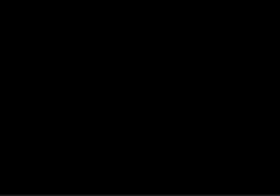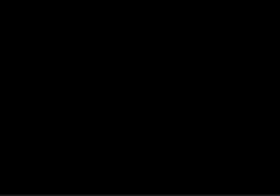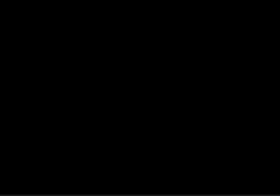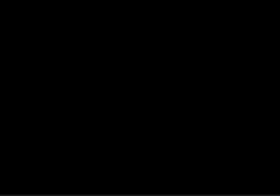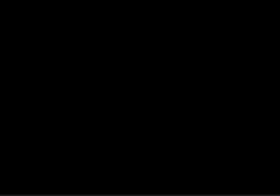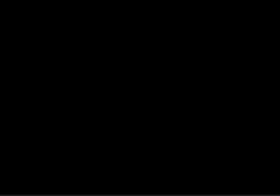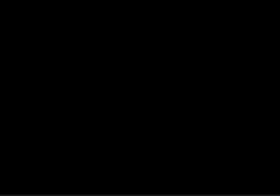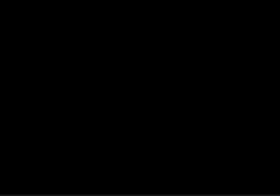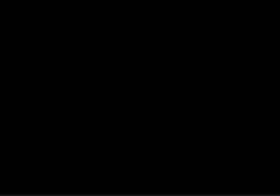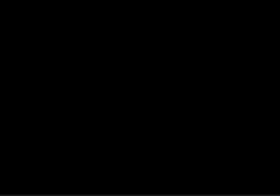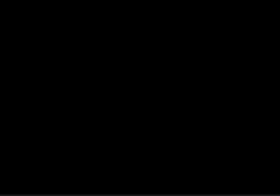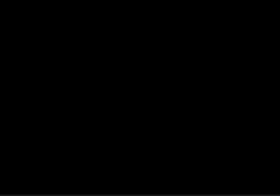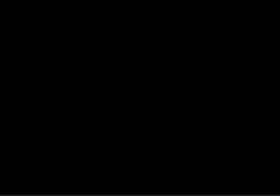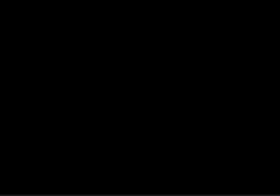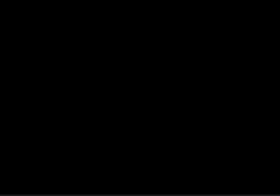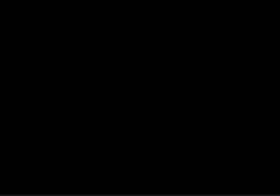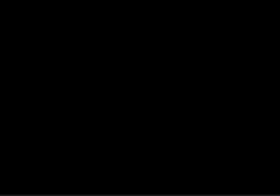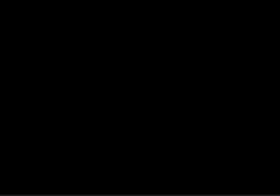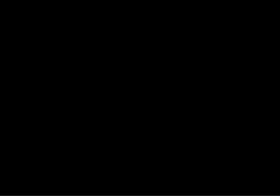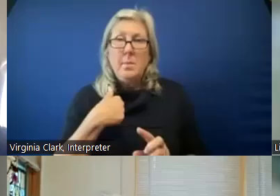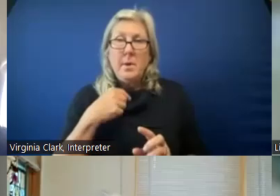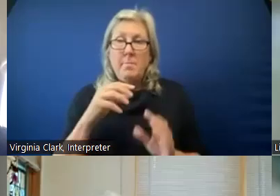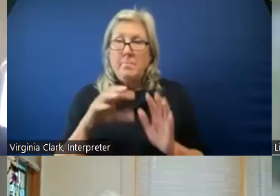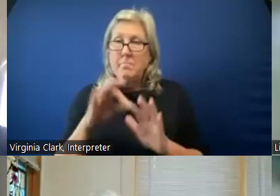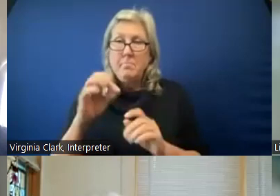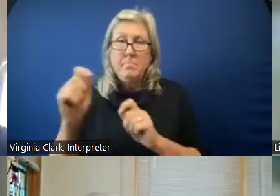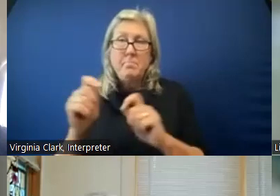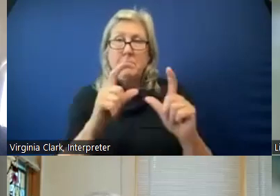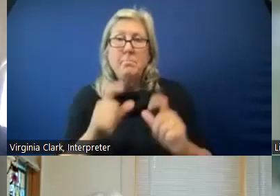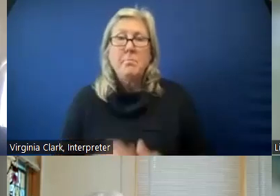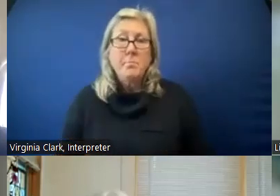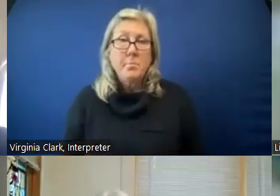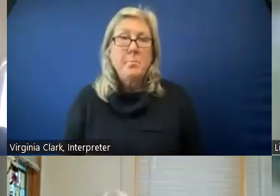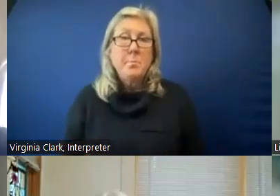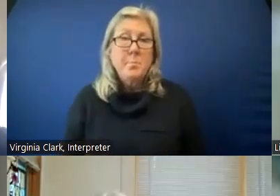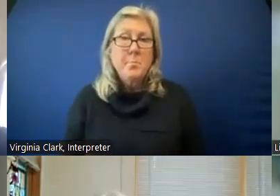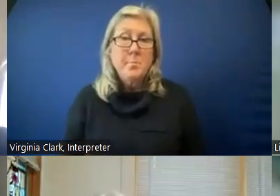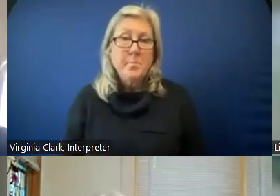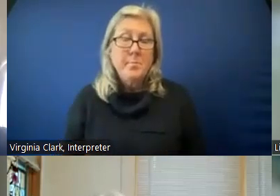Just one moment while I get everybody in view.